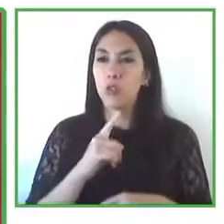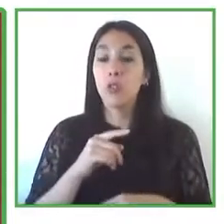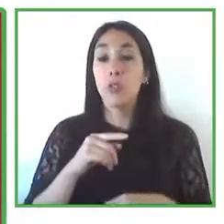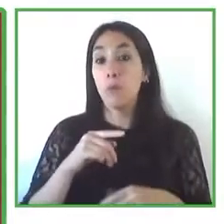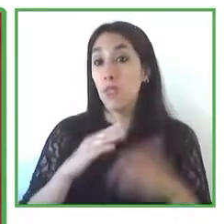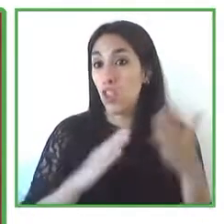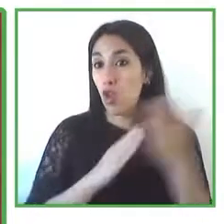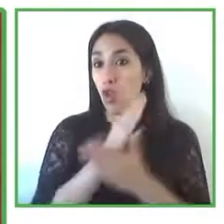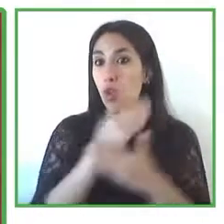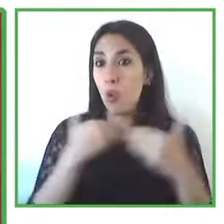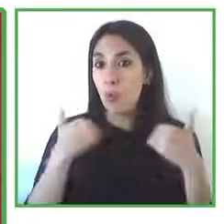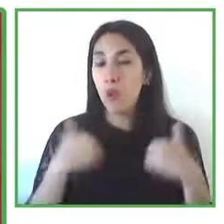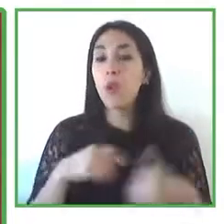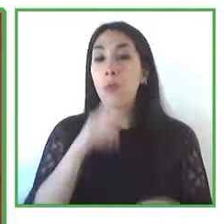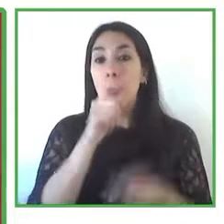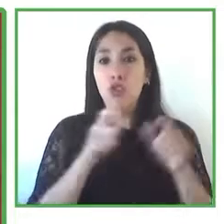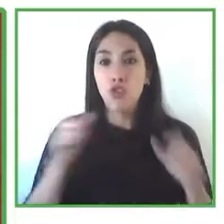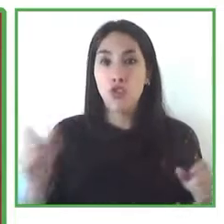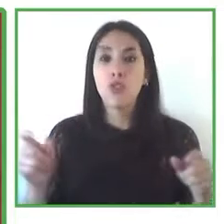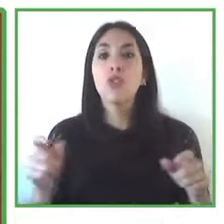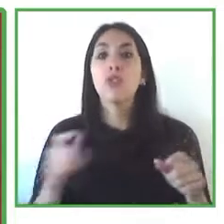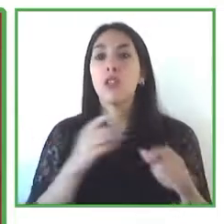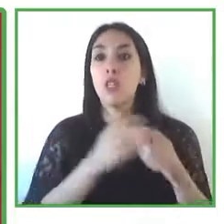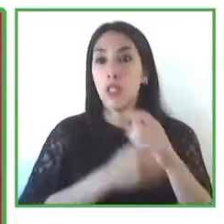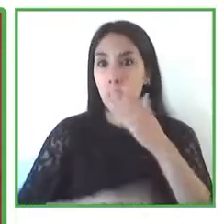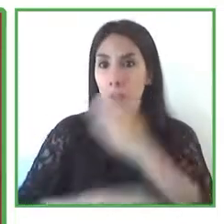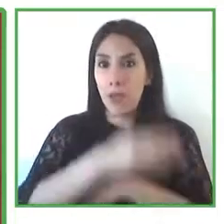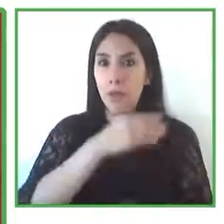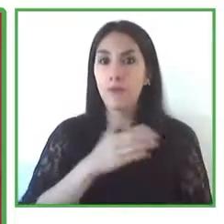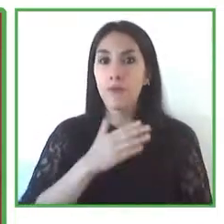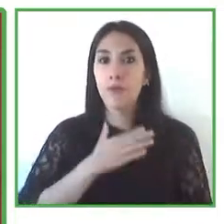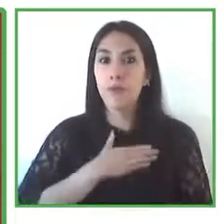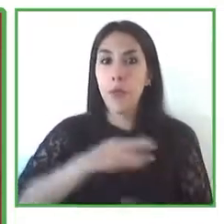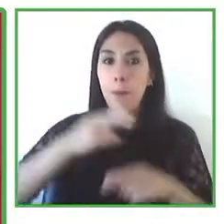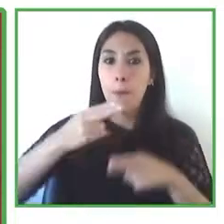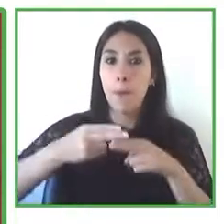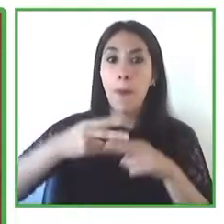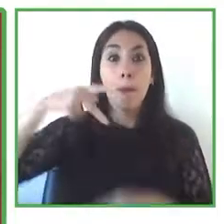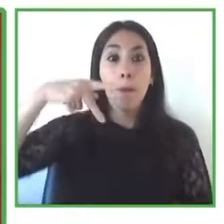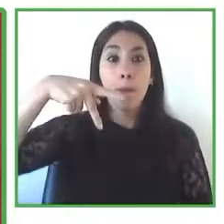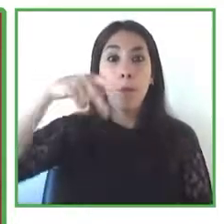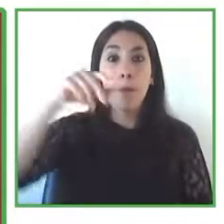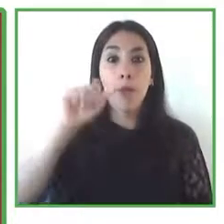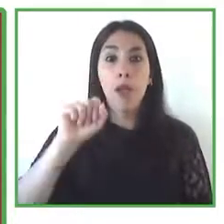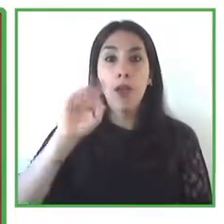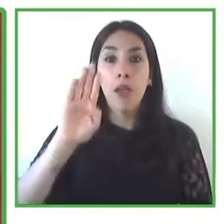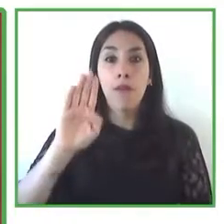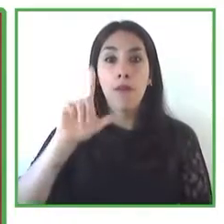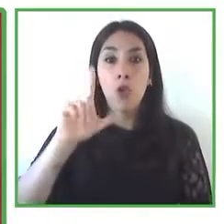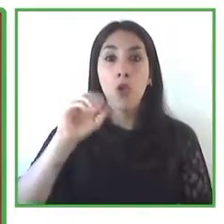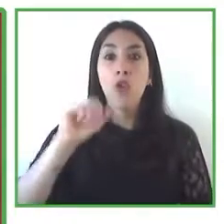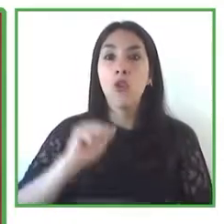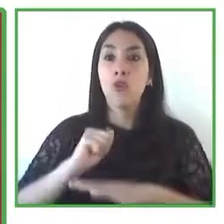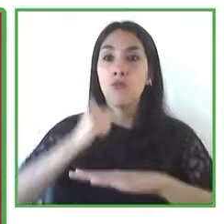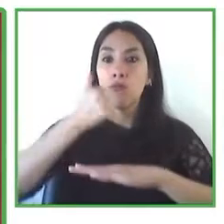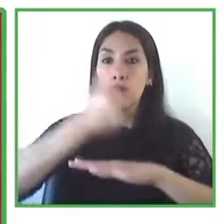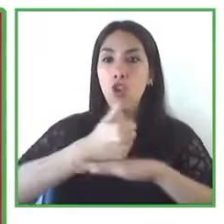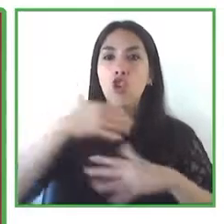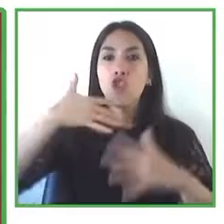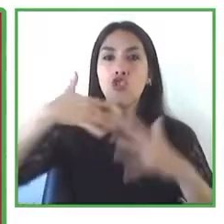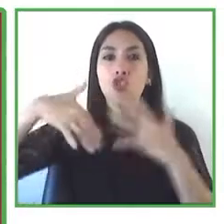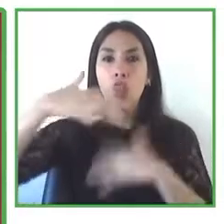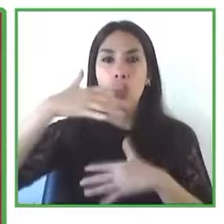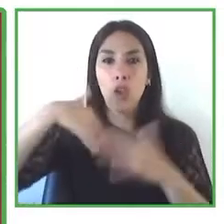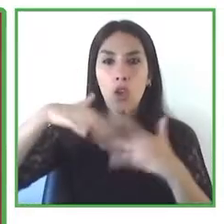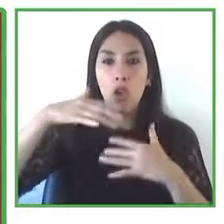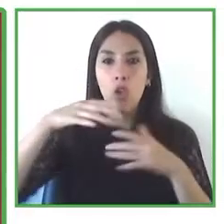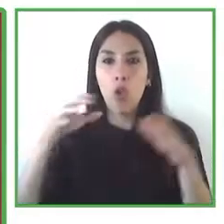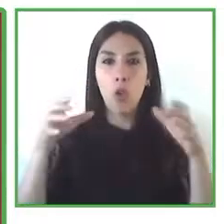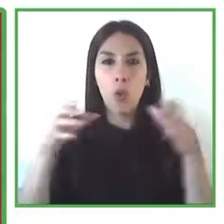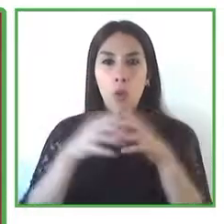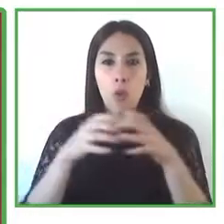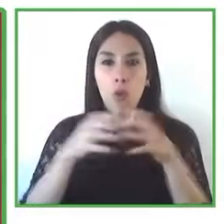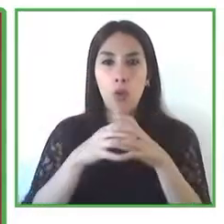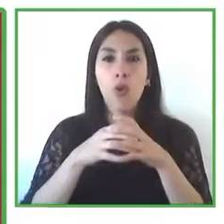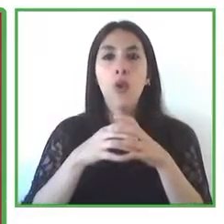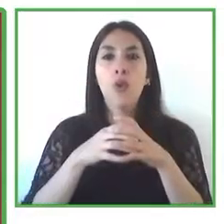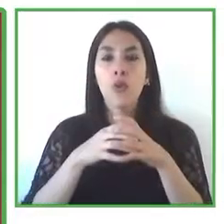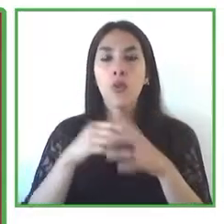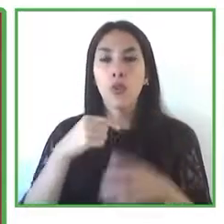disabilities. My name is Pablo Lecuona I’m the director of Tiflonexos a library, and I will be